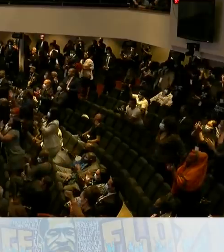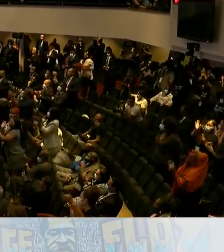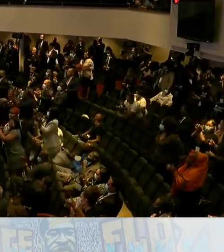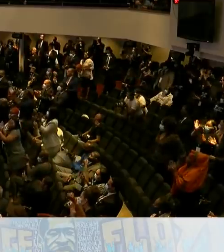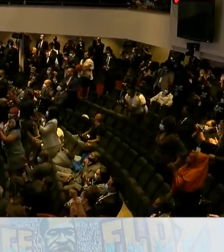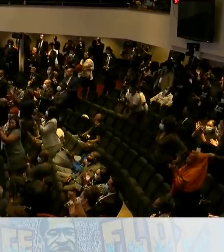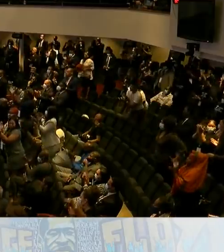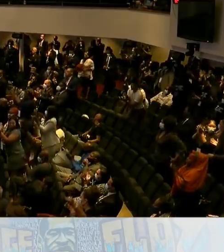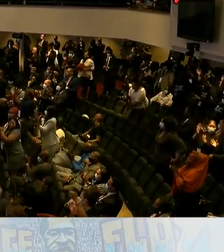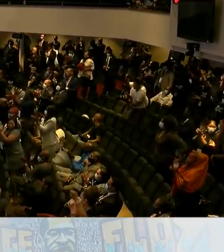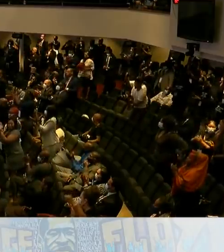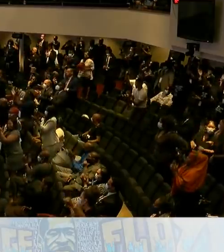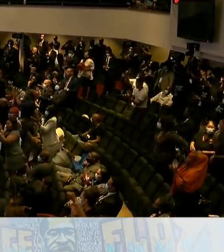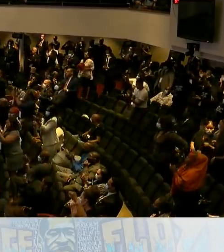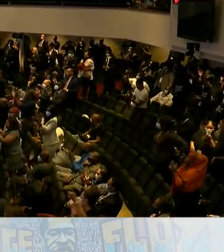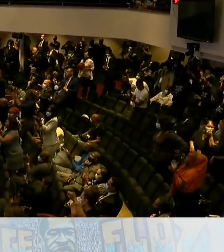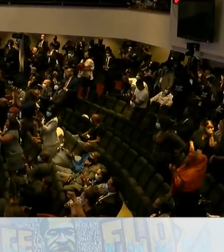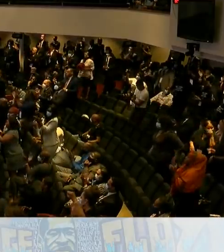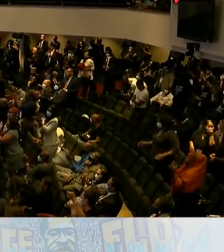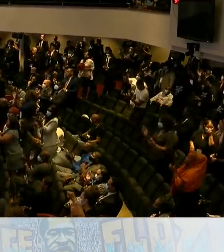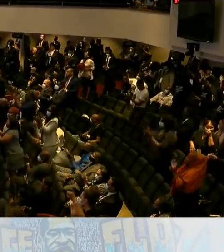AND DO WHATEVER WE CAN BE.